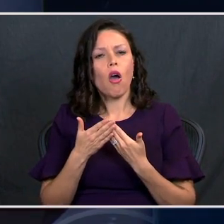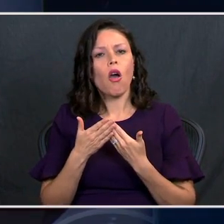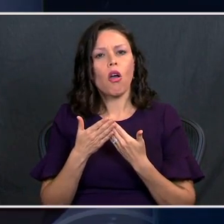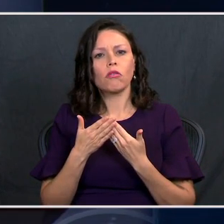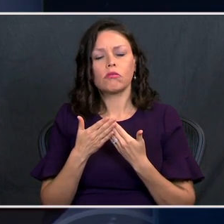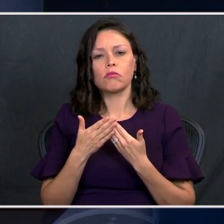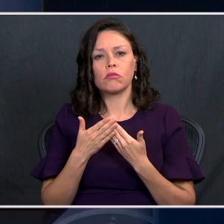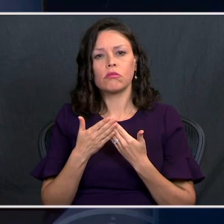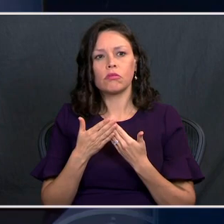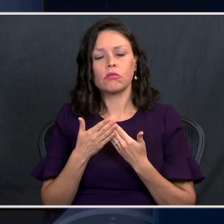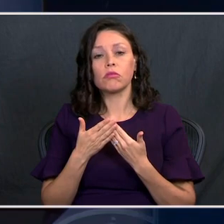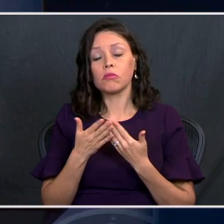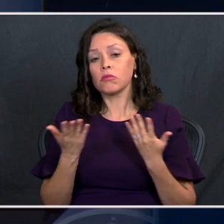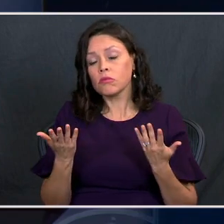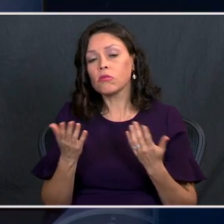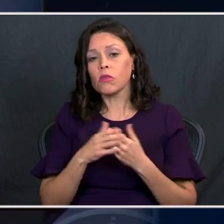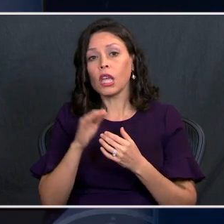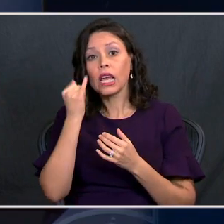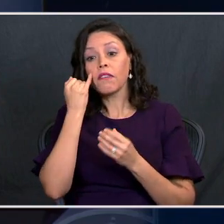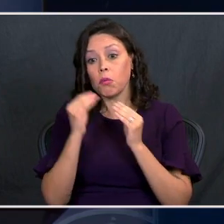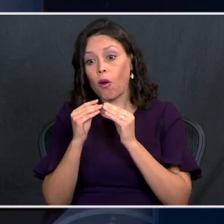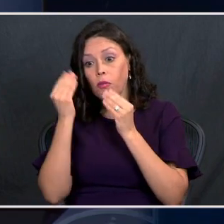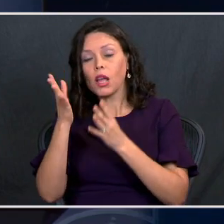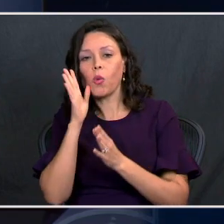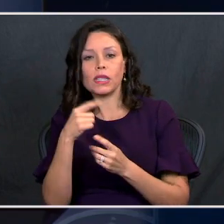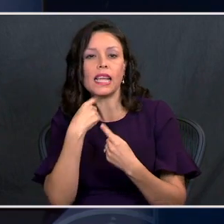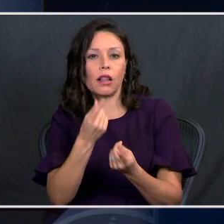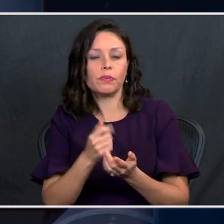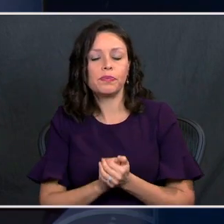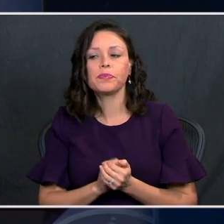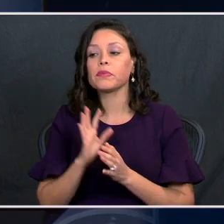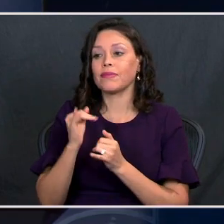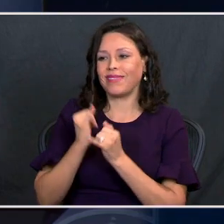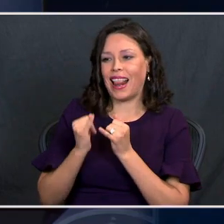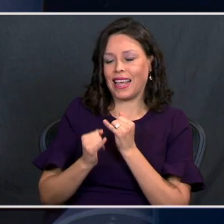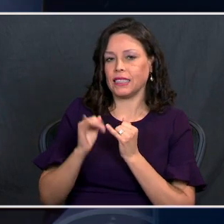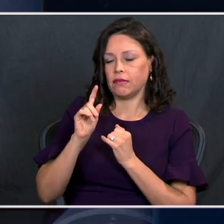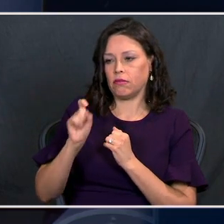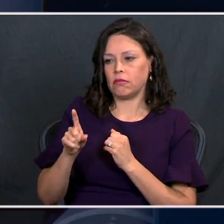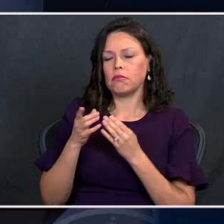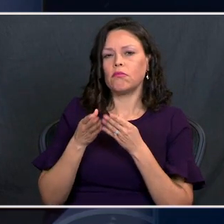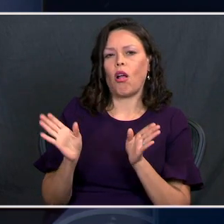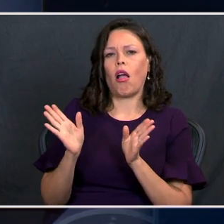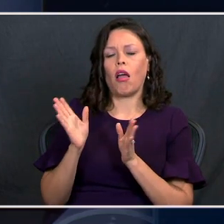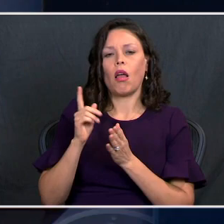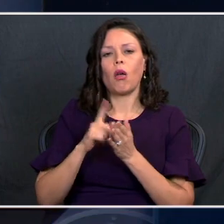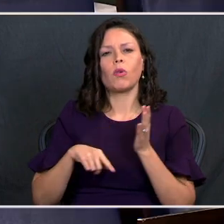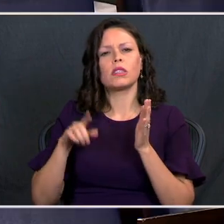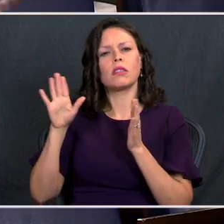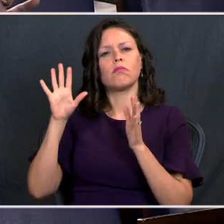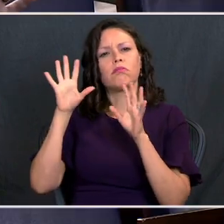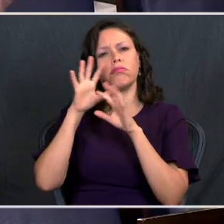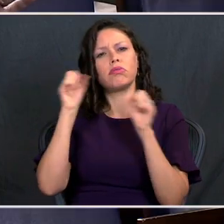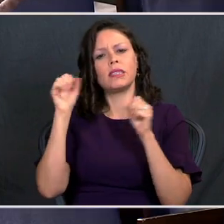And as we have more to report, we'll report back to you. The Press: Finally, can I just ask broadly what the President believes President Trump's legacy